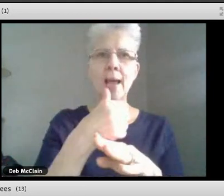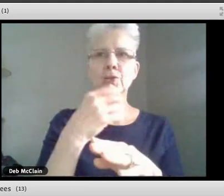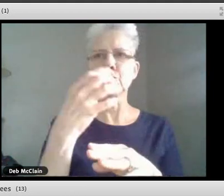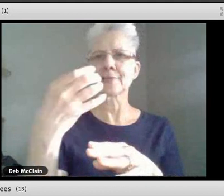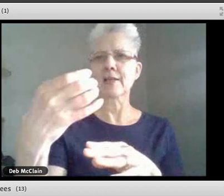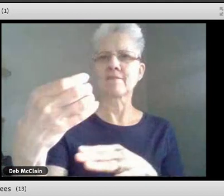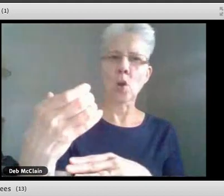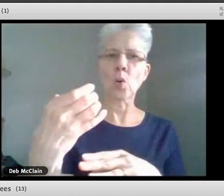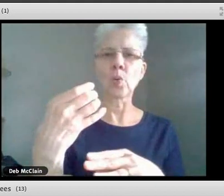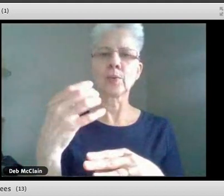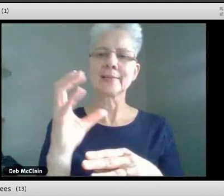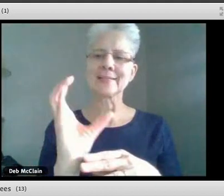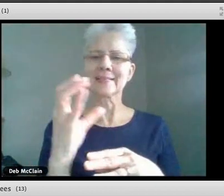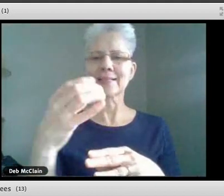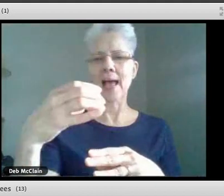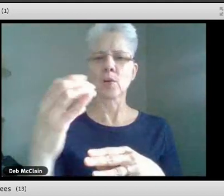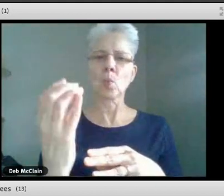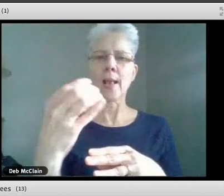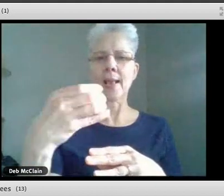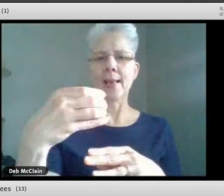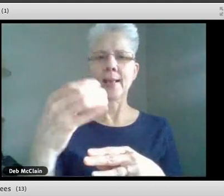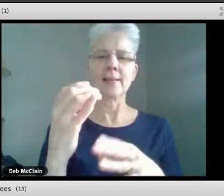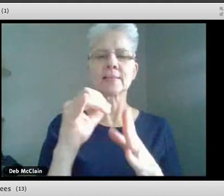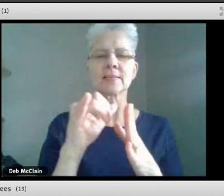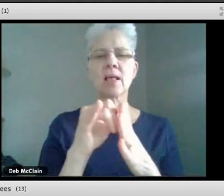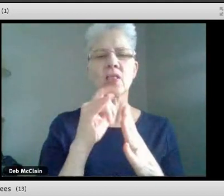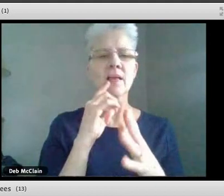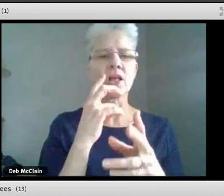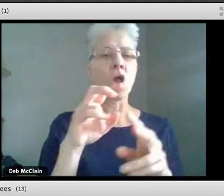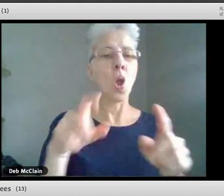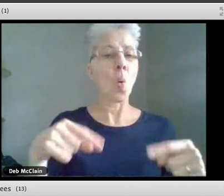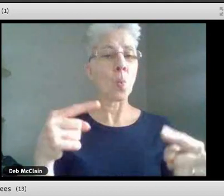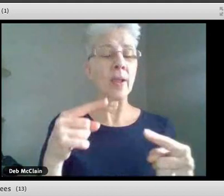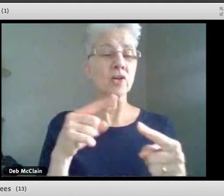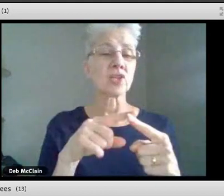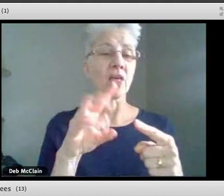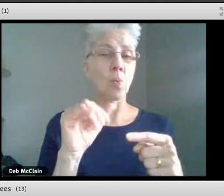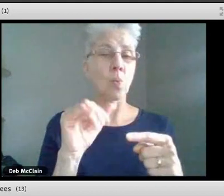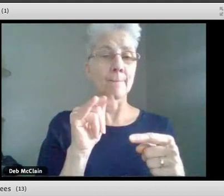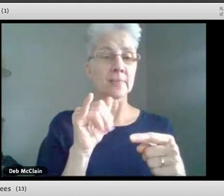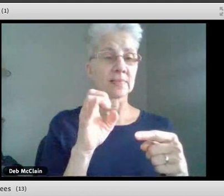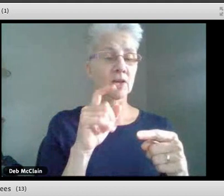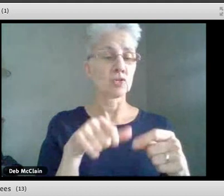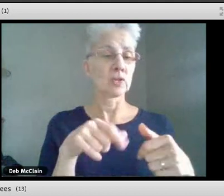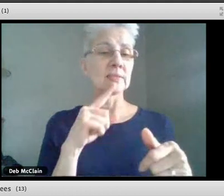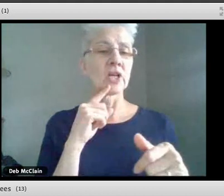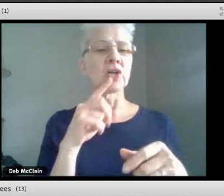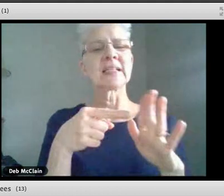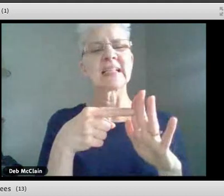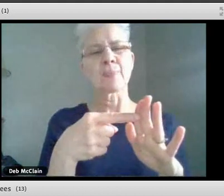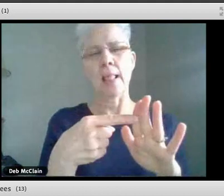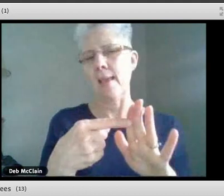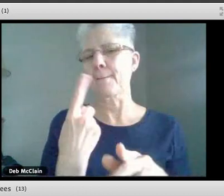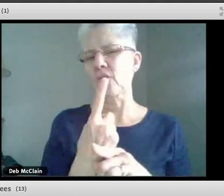landscape, on your wheelchair, that the website should still display appropriately, things like that. So these are new things to kind of help